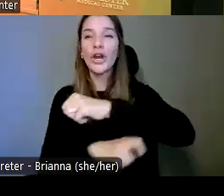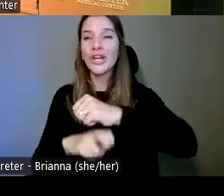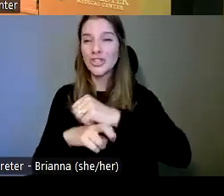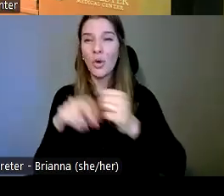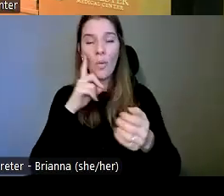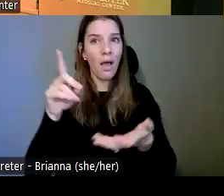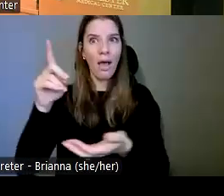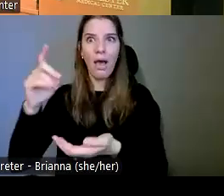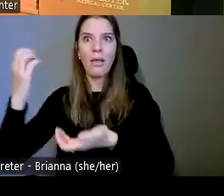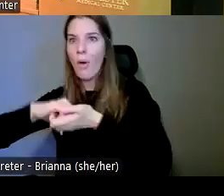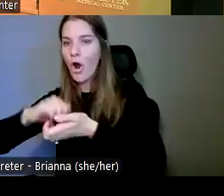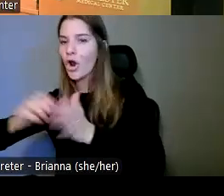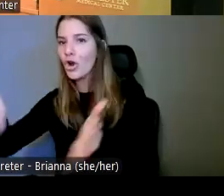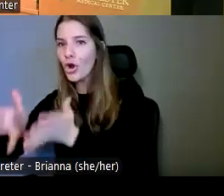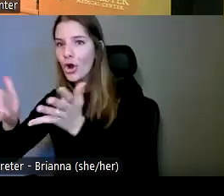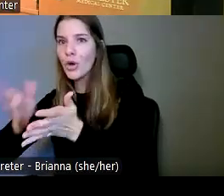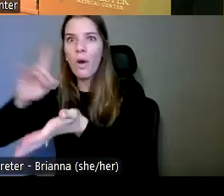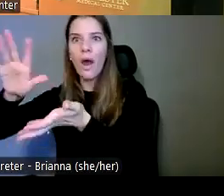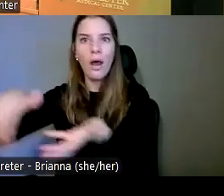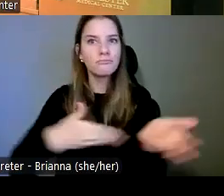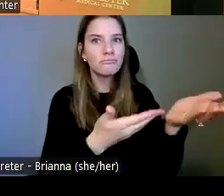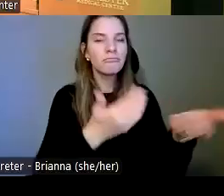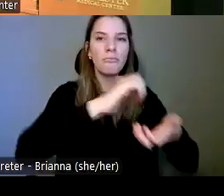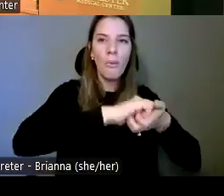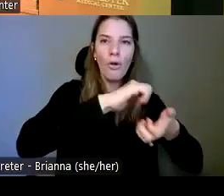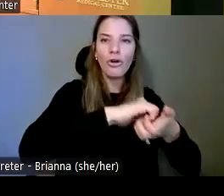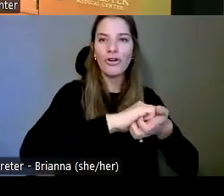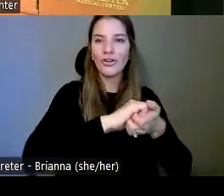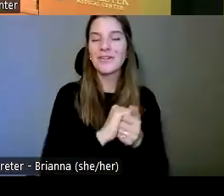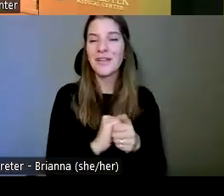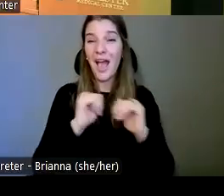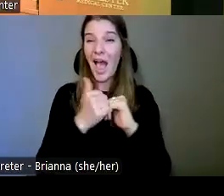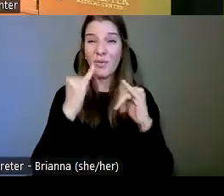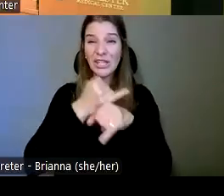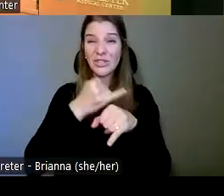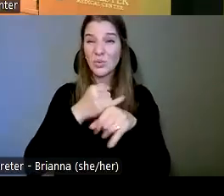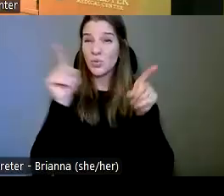partnerships or sort of a range of ways that the institutions can work together. So our high school